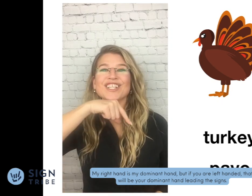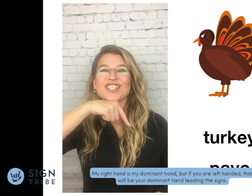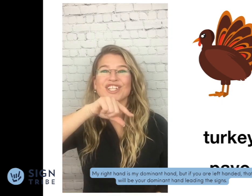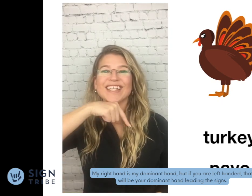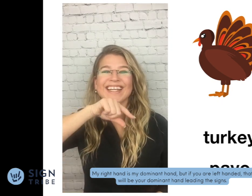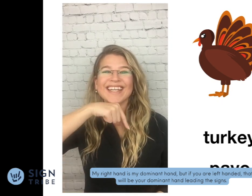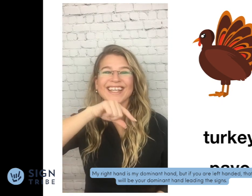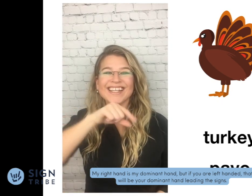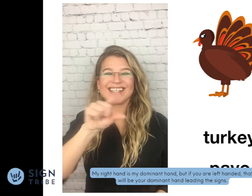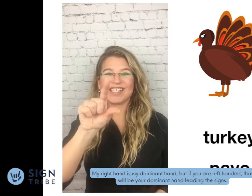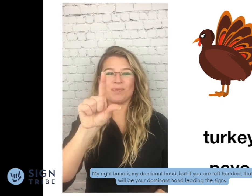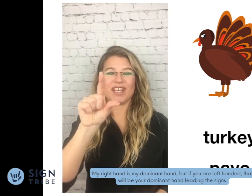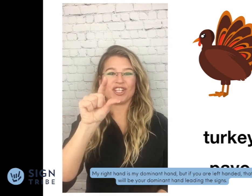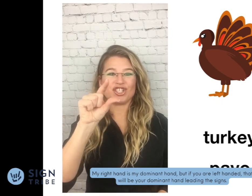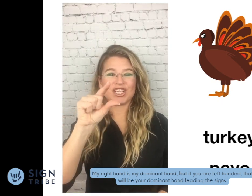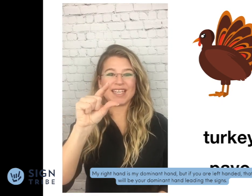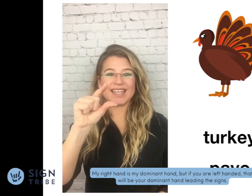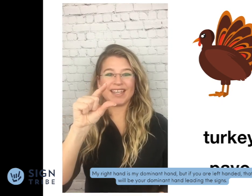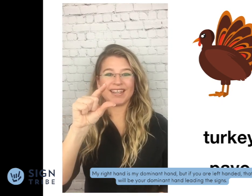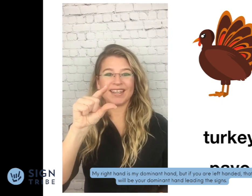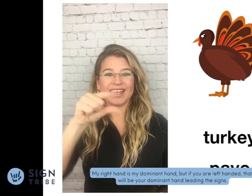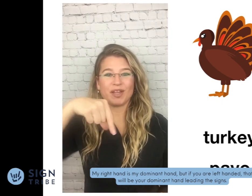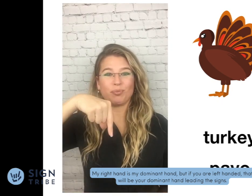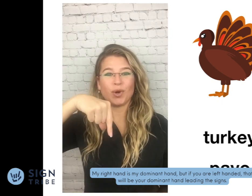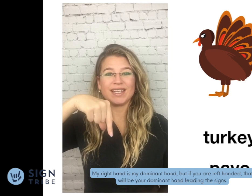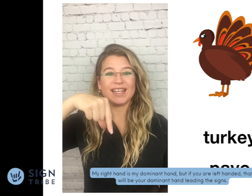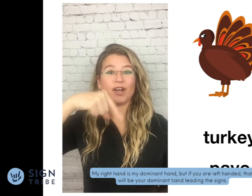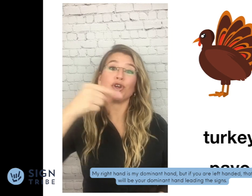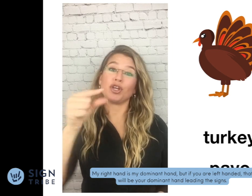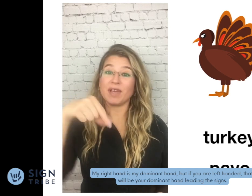Turkey. So make a G and point down or you can make